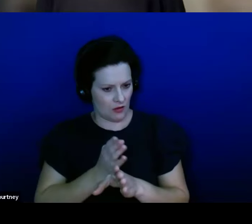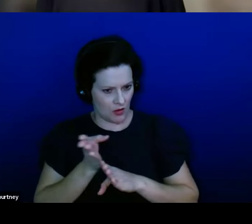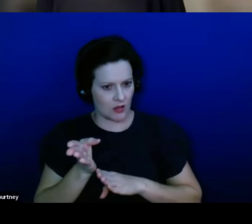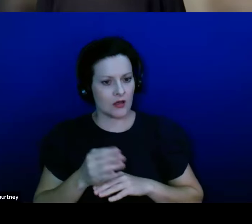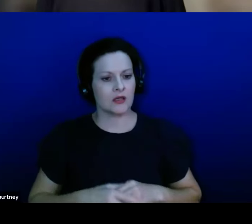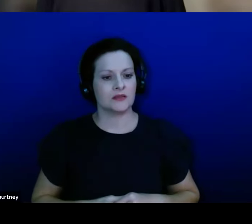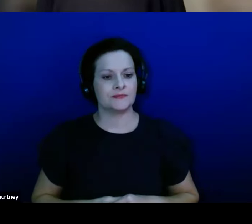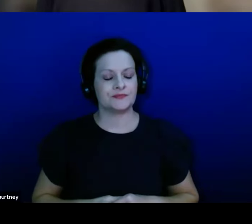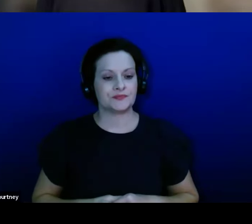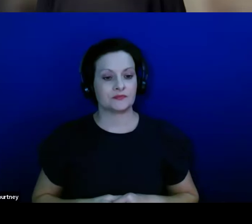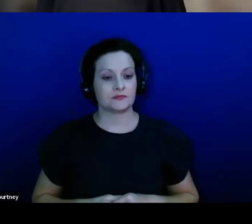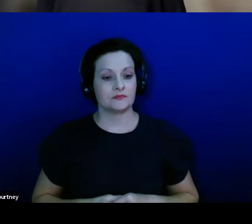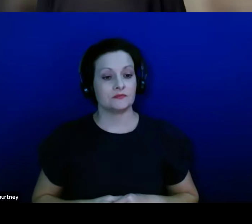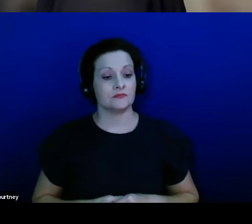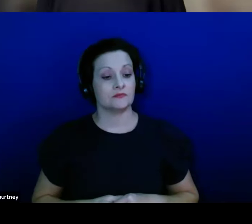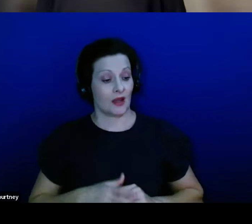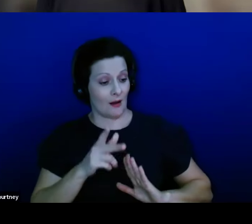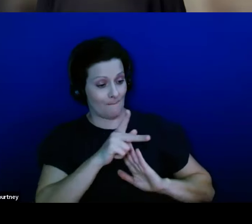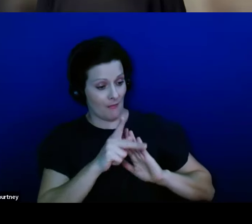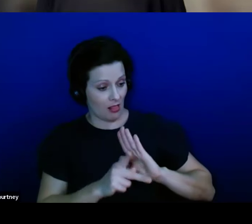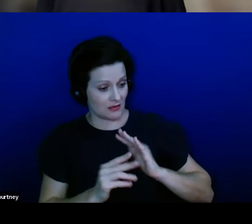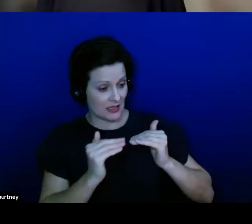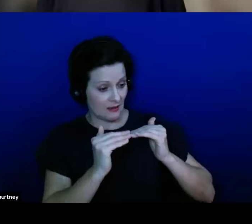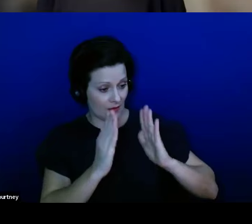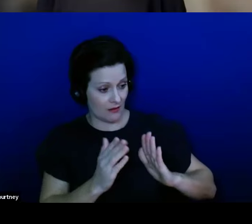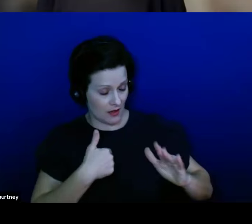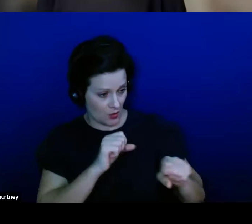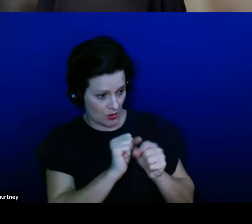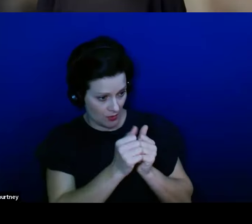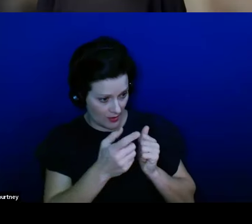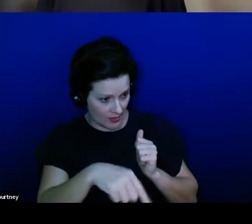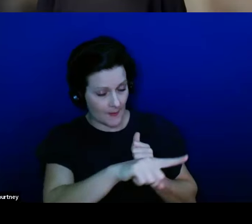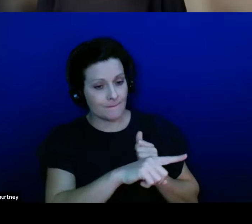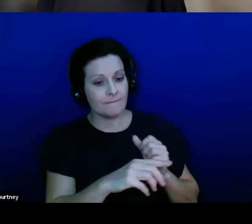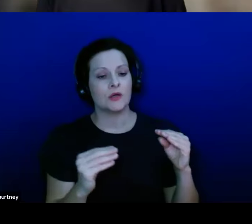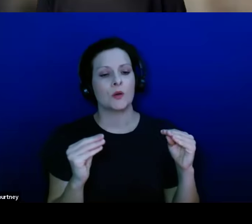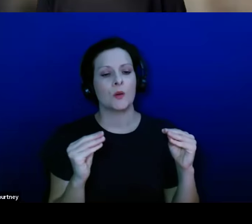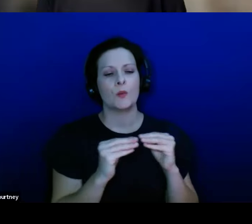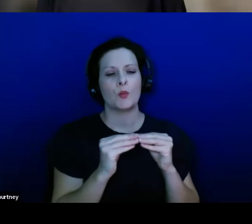because that's a lot of my policy counterparts I was working with. I had a much more science